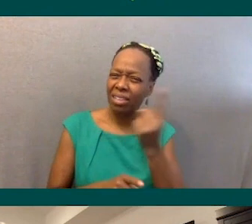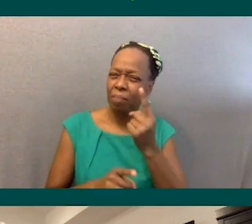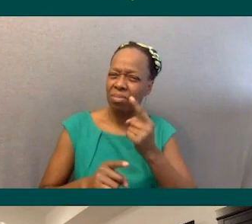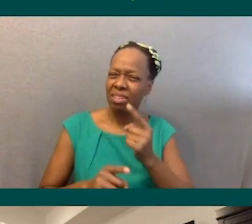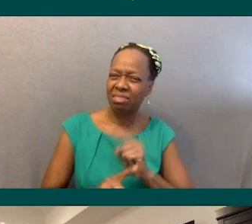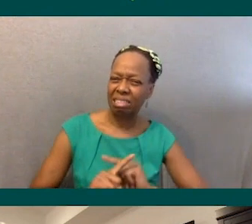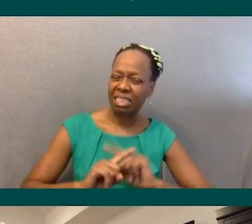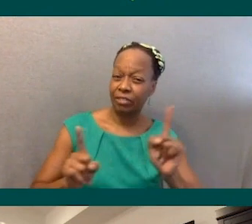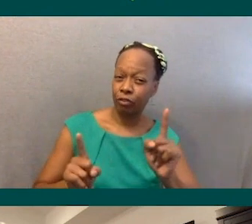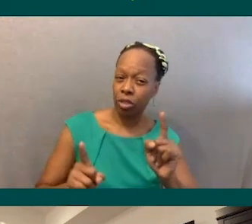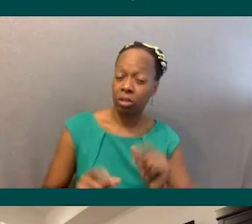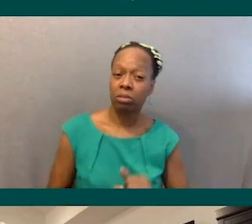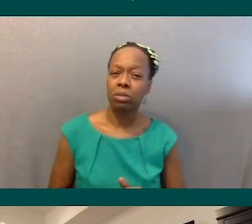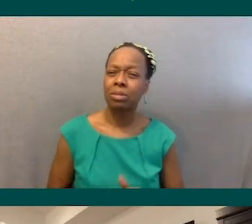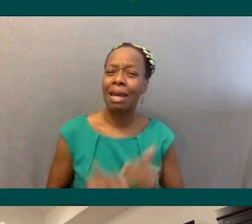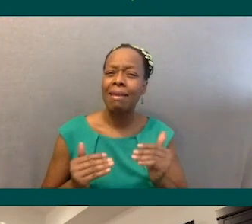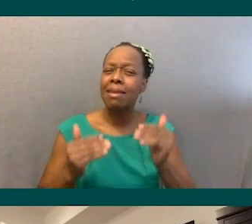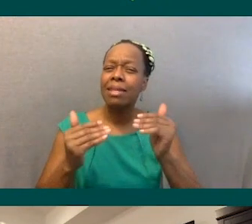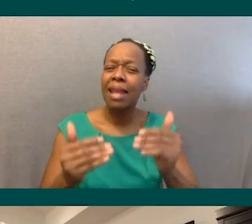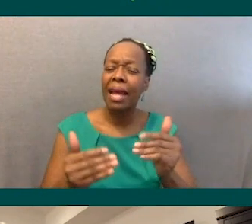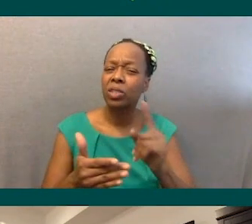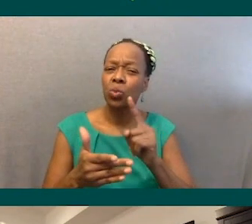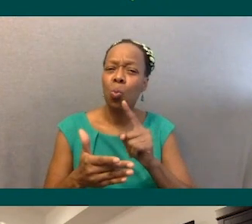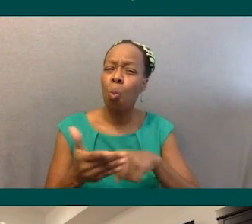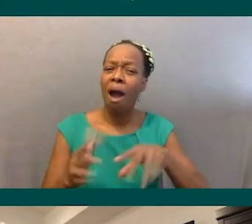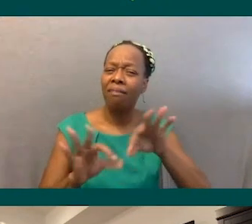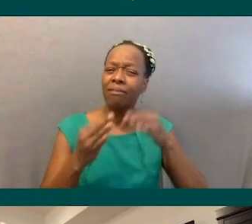Now what do you do? What are the next steps? If you've got any of these concerns?